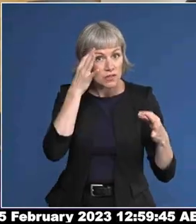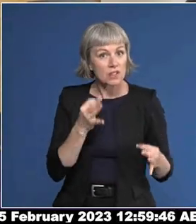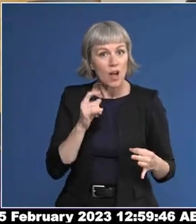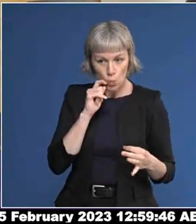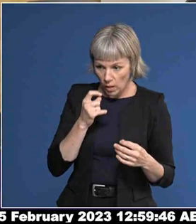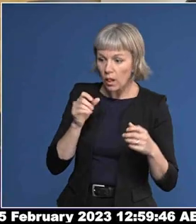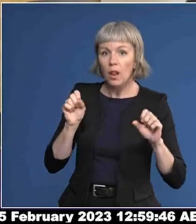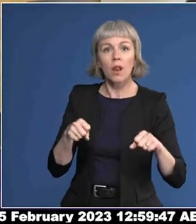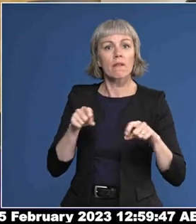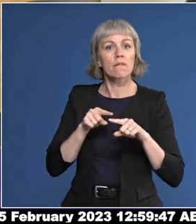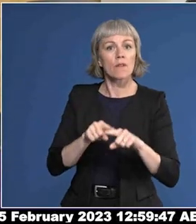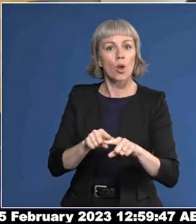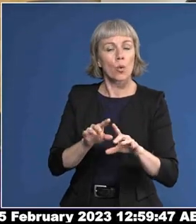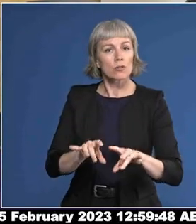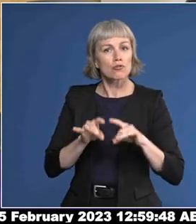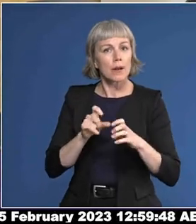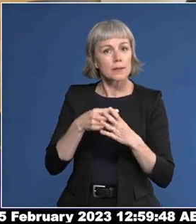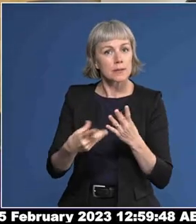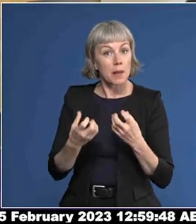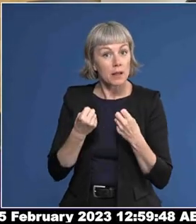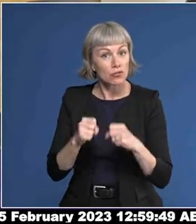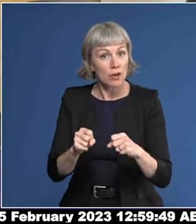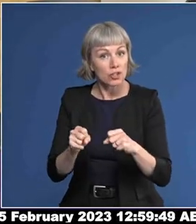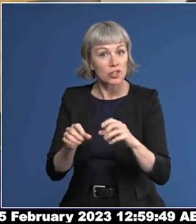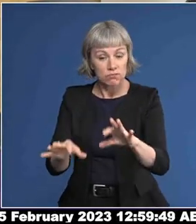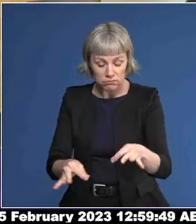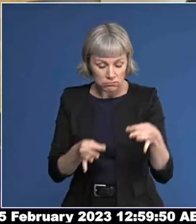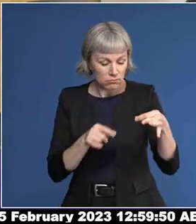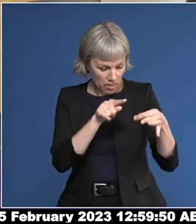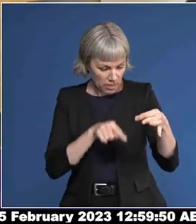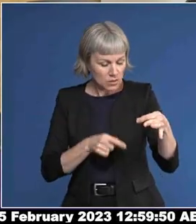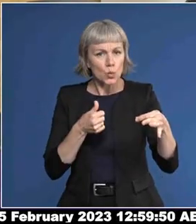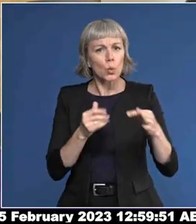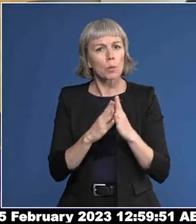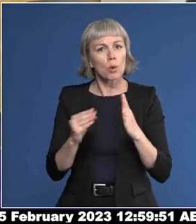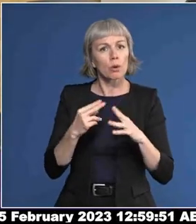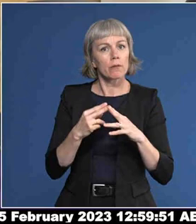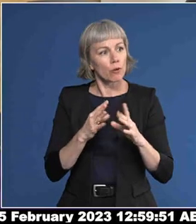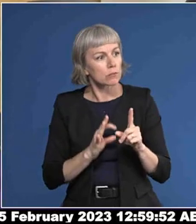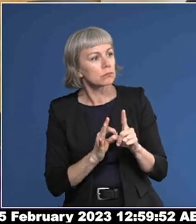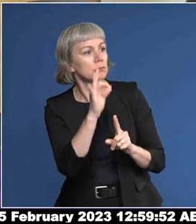the ADS as a model of improving the quality and safety of the services that you provide?